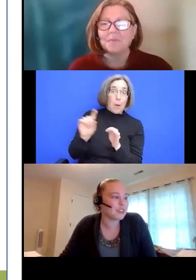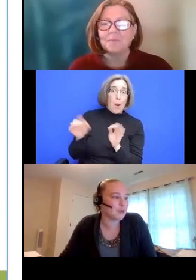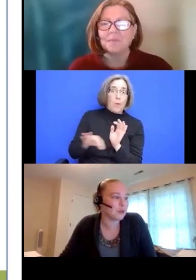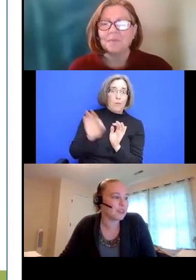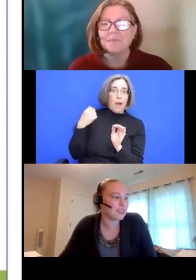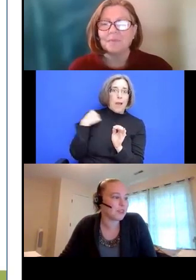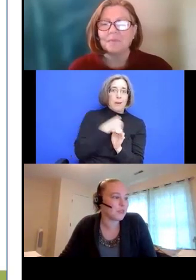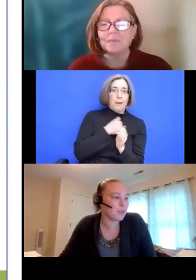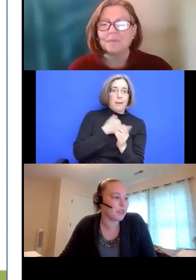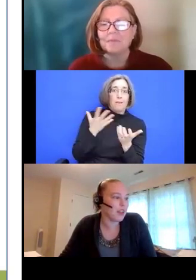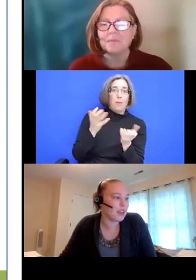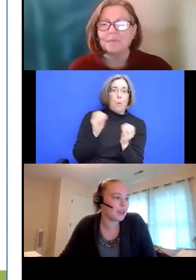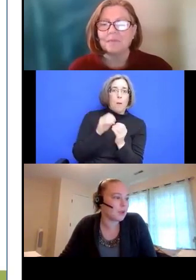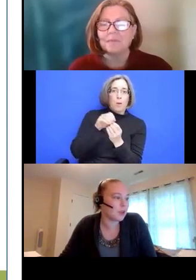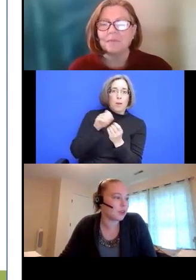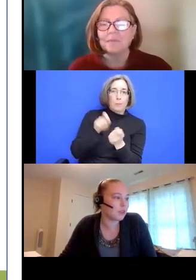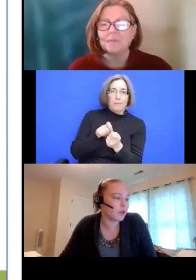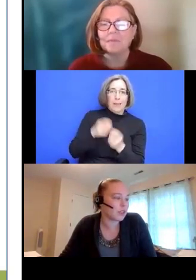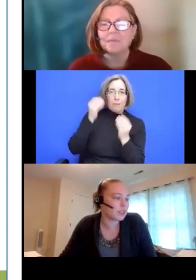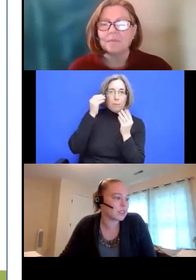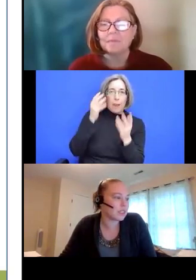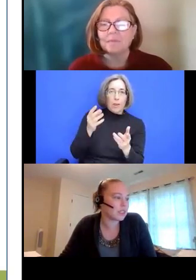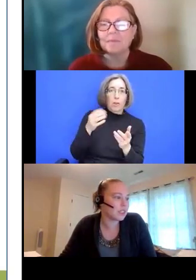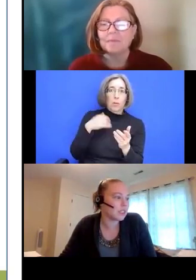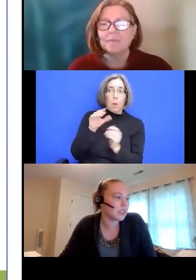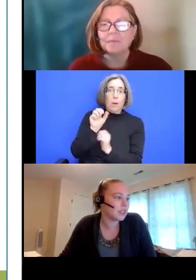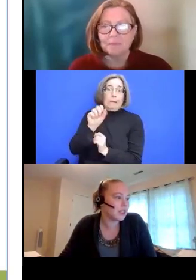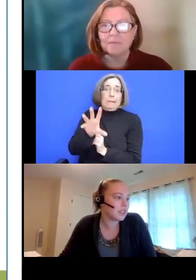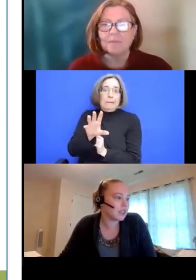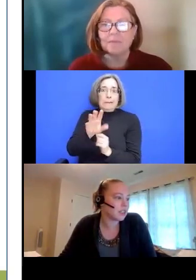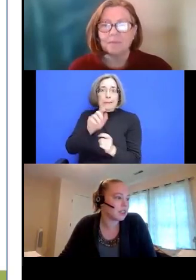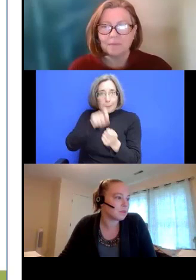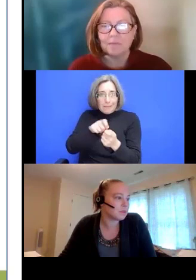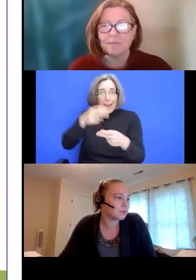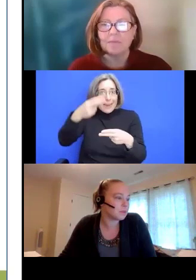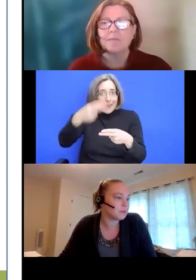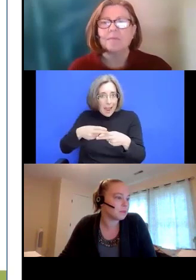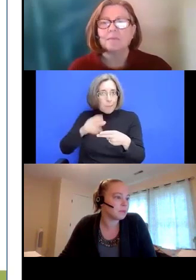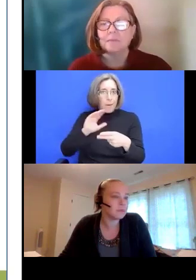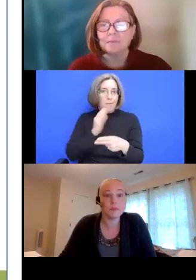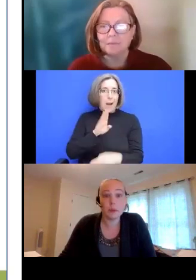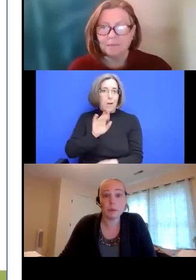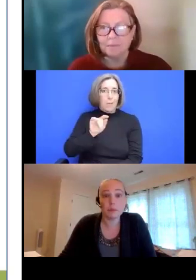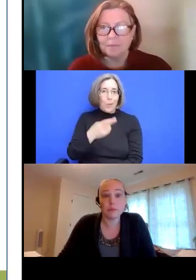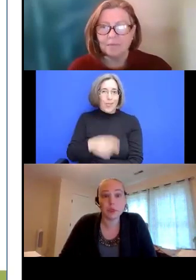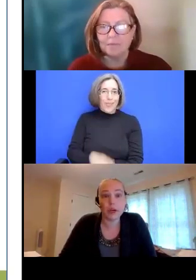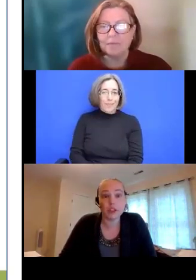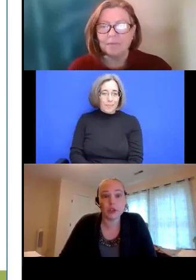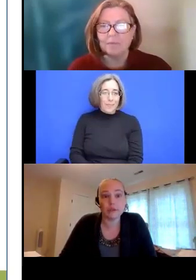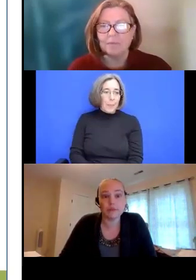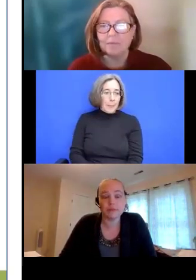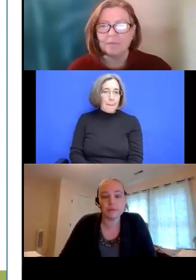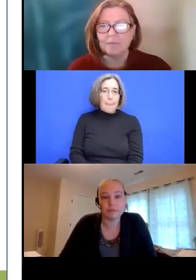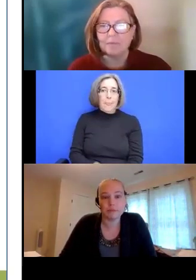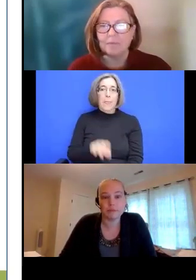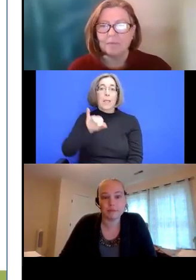So I wanted to give them the name directly. Joe Schumaker: Yes. Jade Blevins: Yep. Joe Schumaker: I will have this